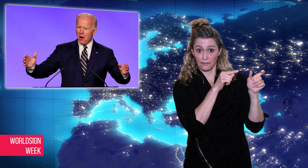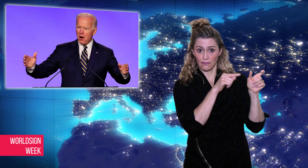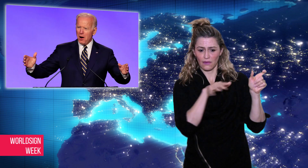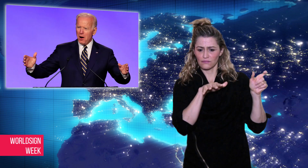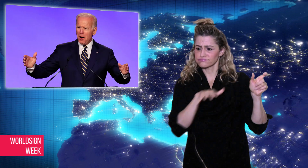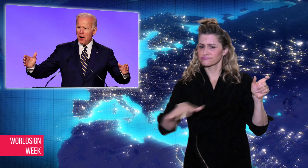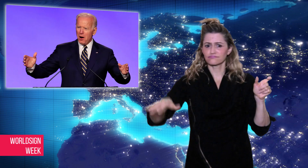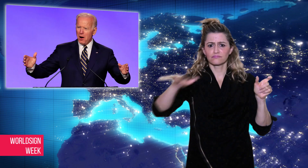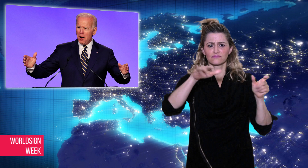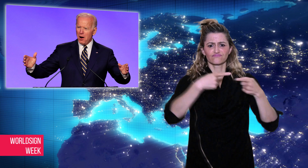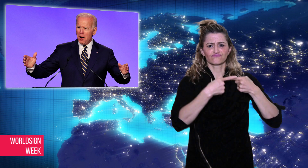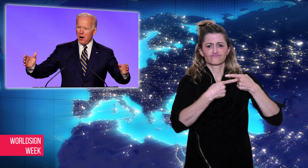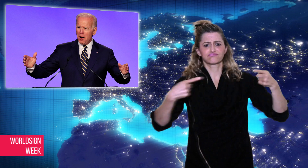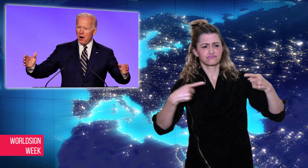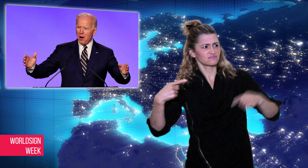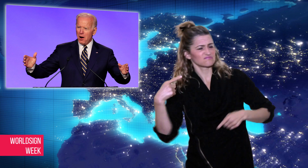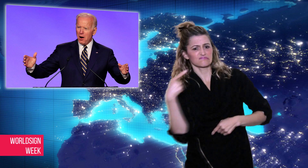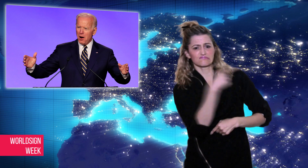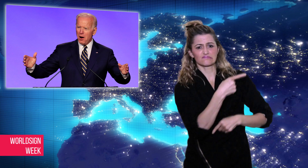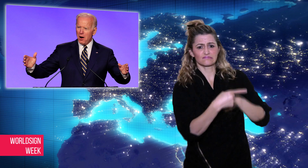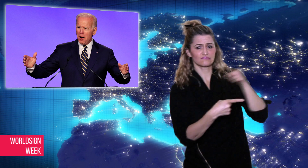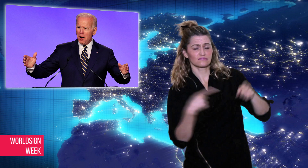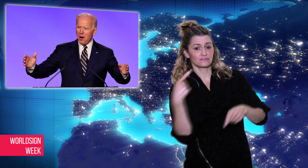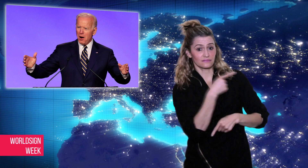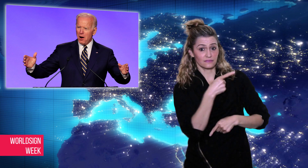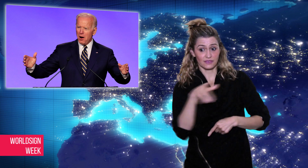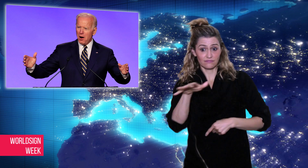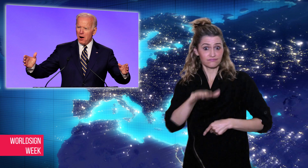2020 US elections.